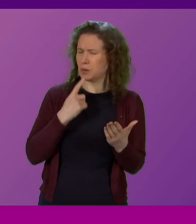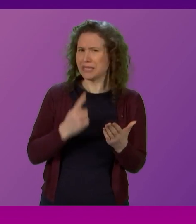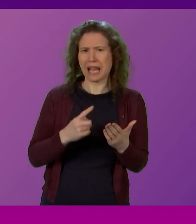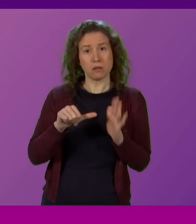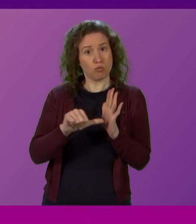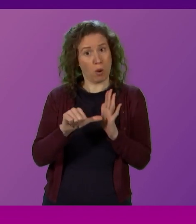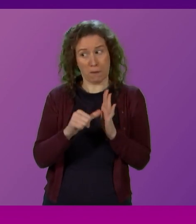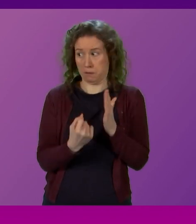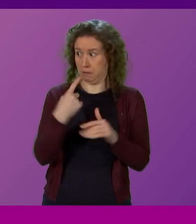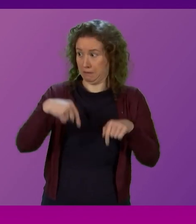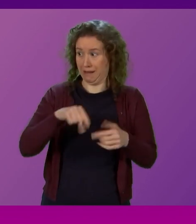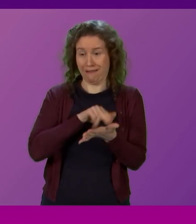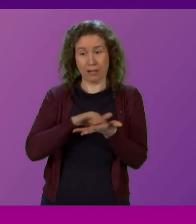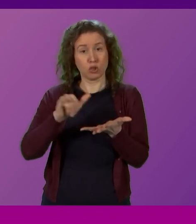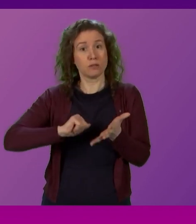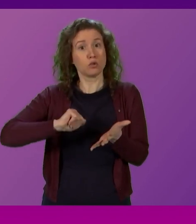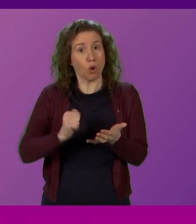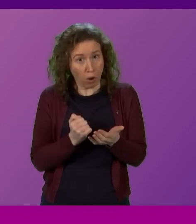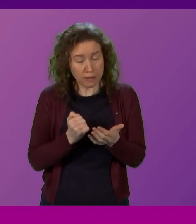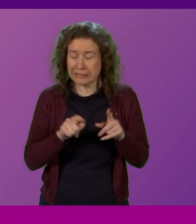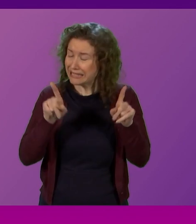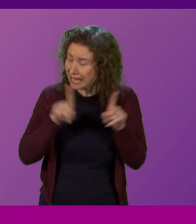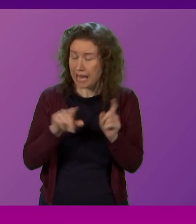encountered in the NHS in Scotland, which are the same as the problems that are being